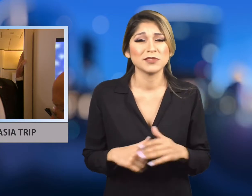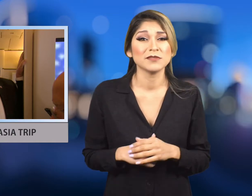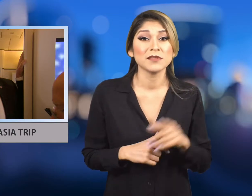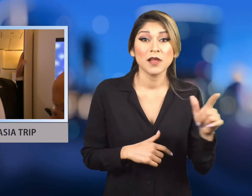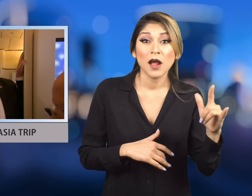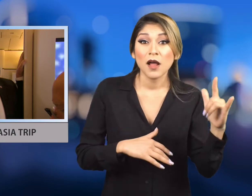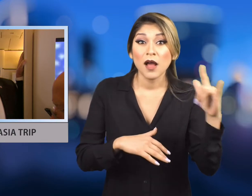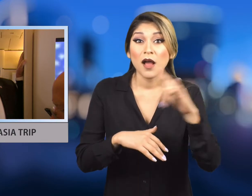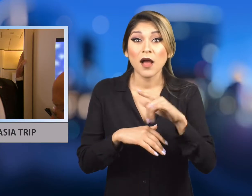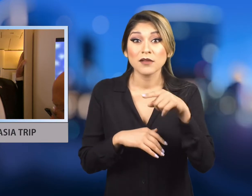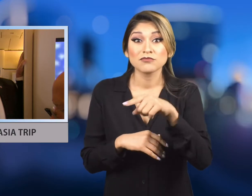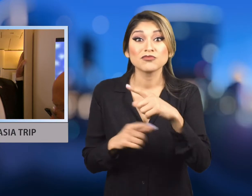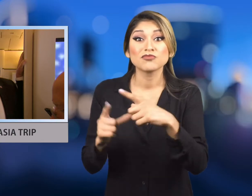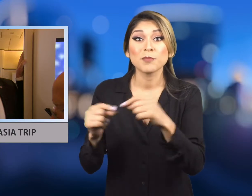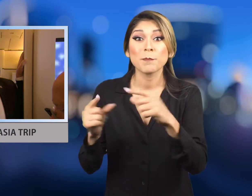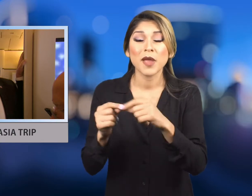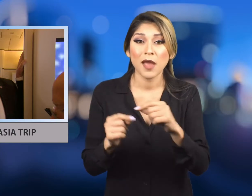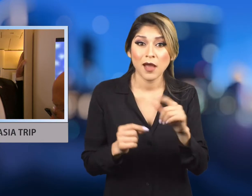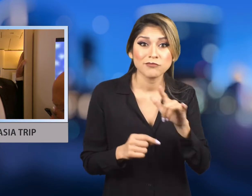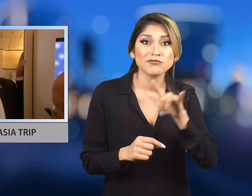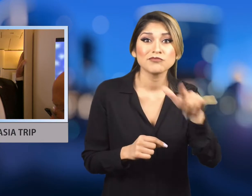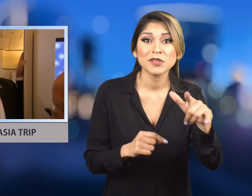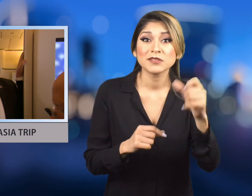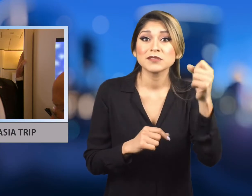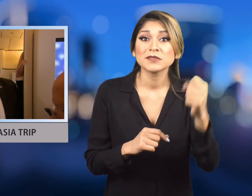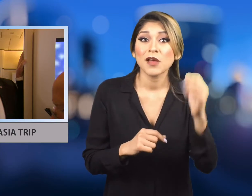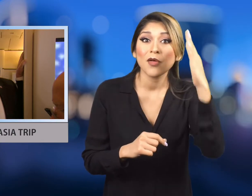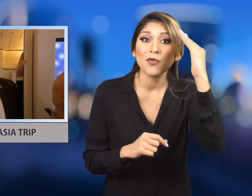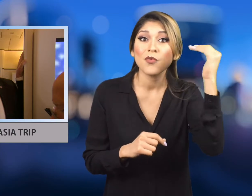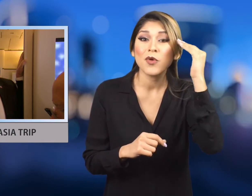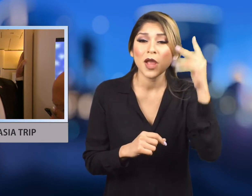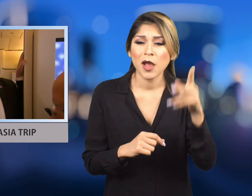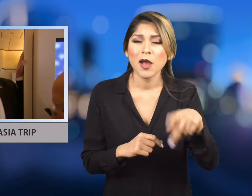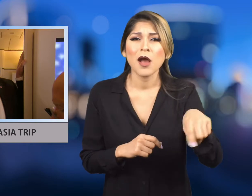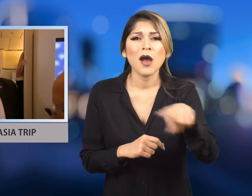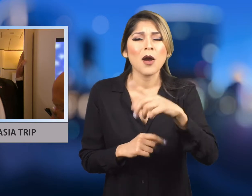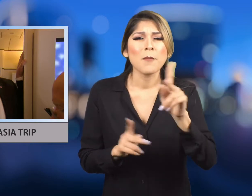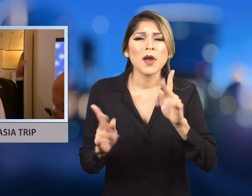He said he had a wonderful welcome in Japan and South